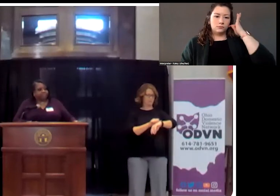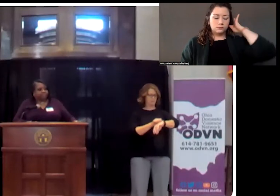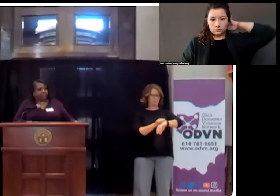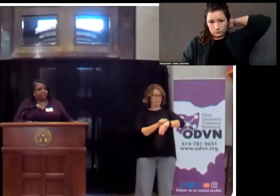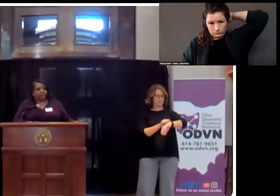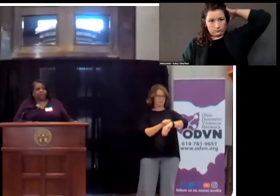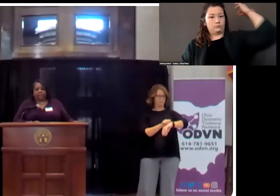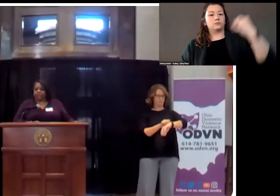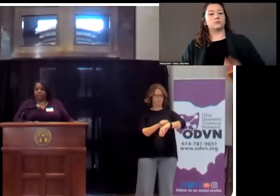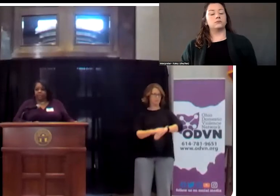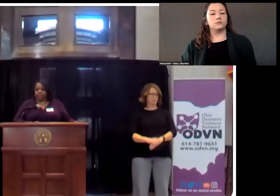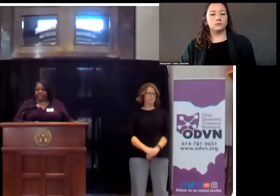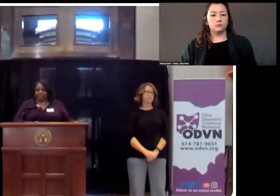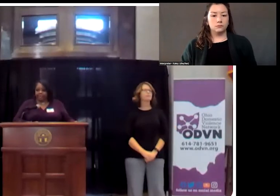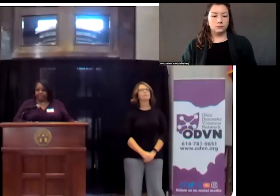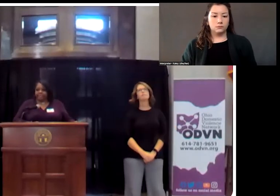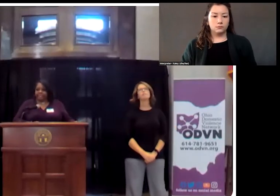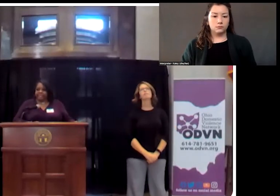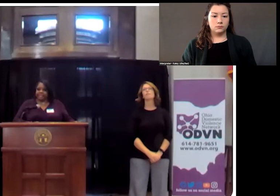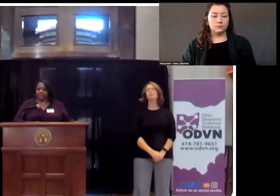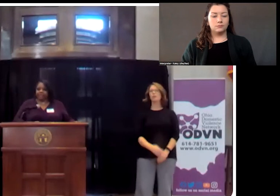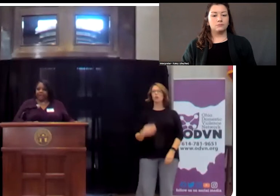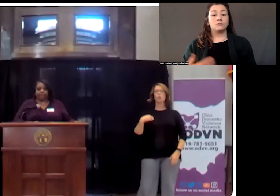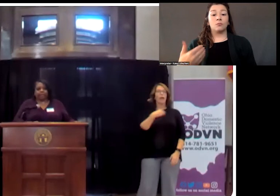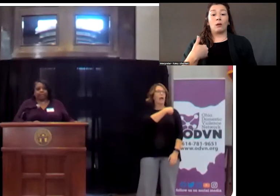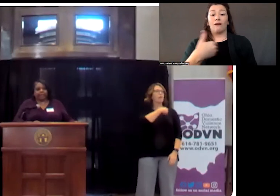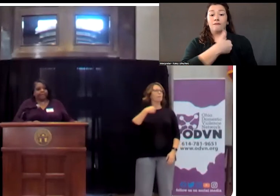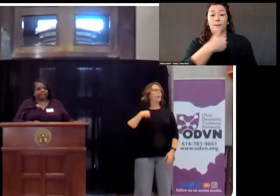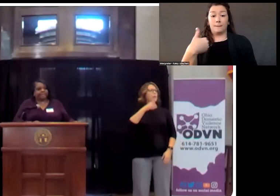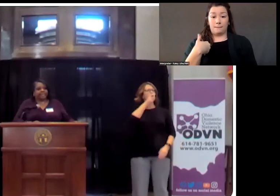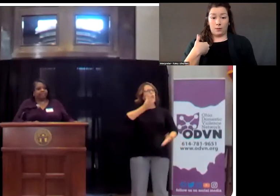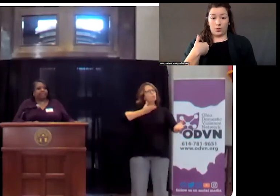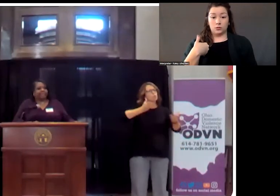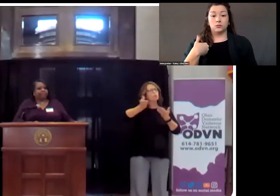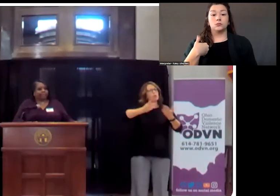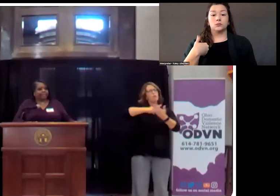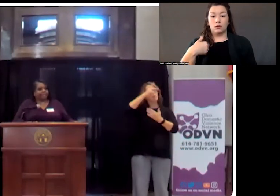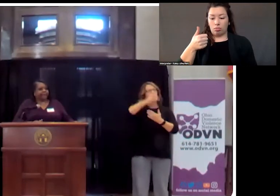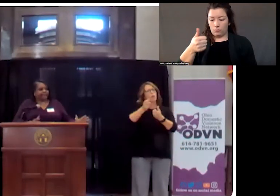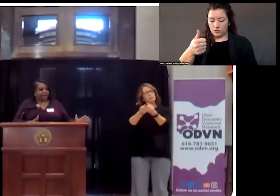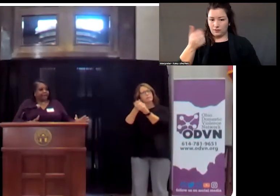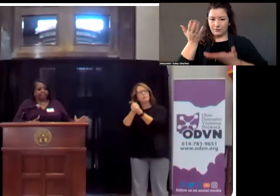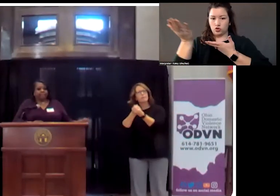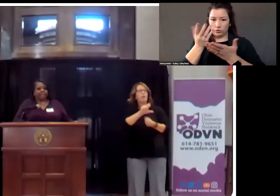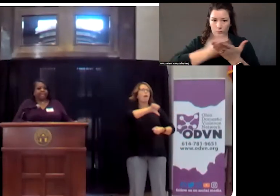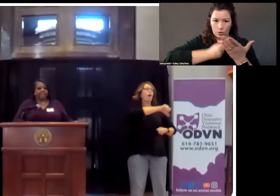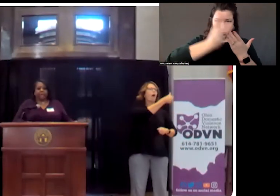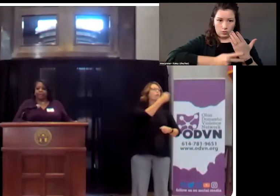And we have members that serve our programs, and then we have members that are in our community at large.